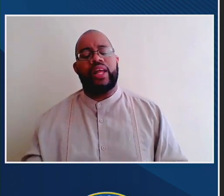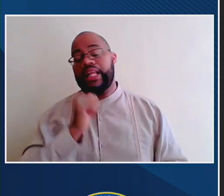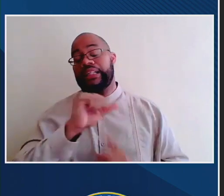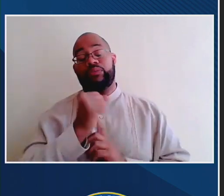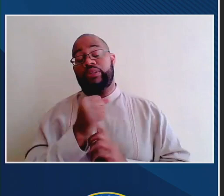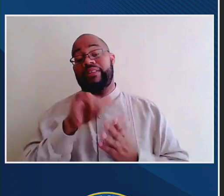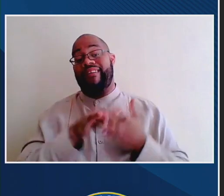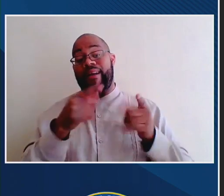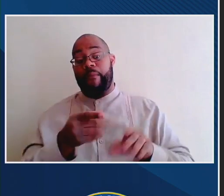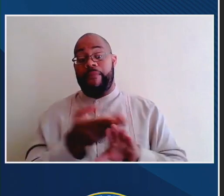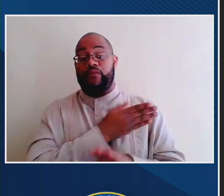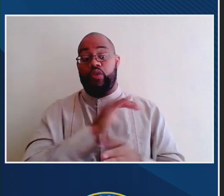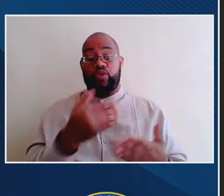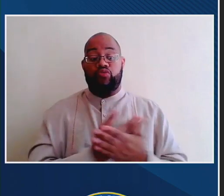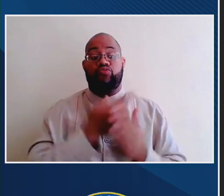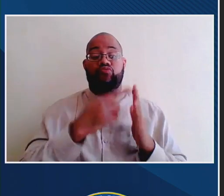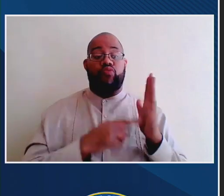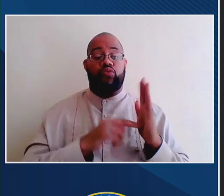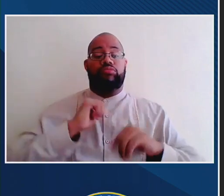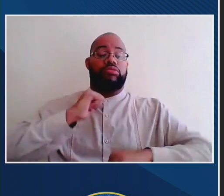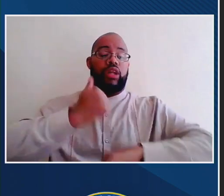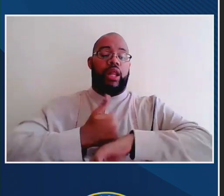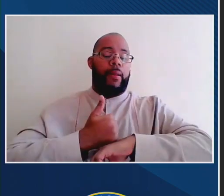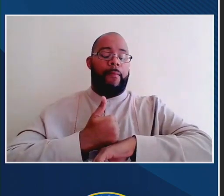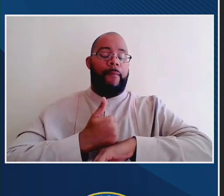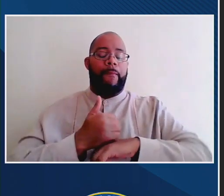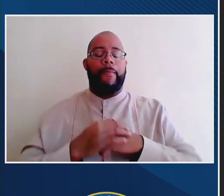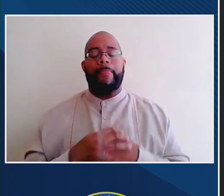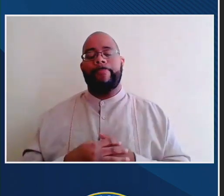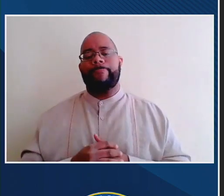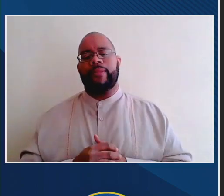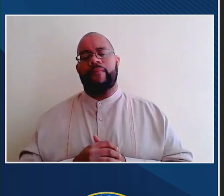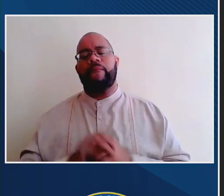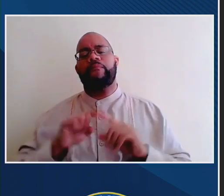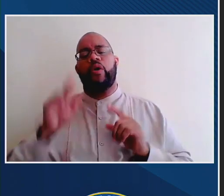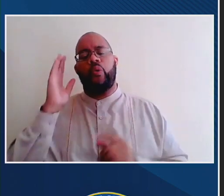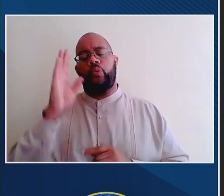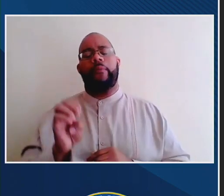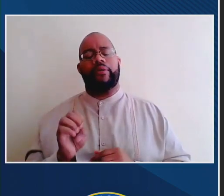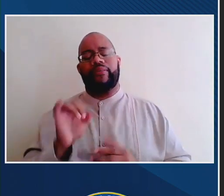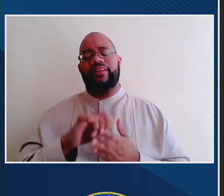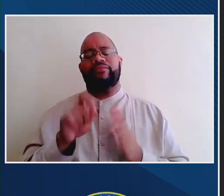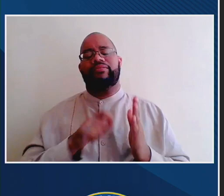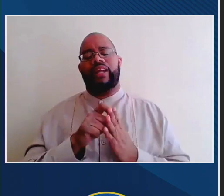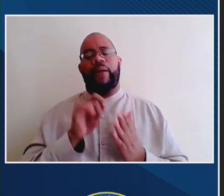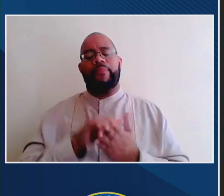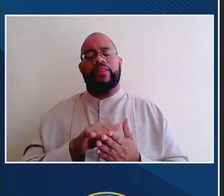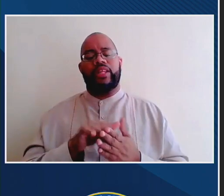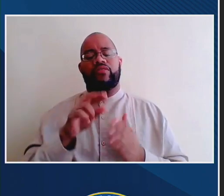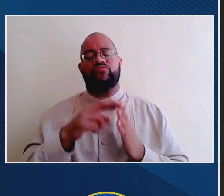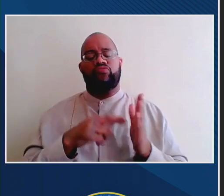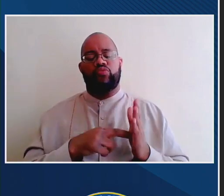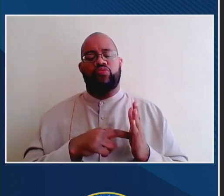this new regulation will go into effect, but it will be at the time that these regulations become effective.